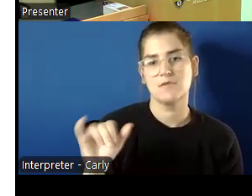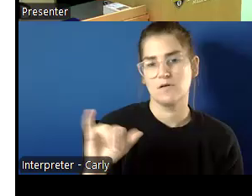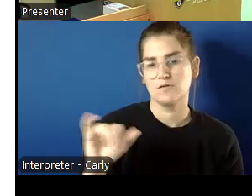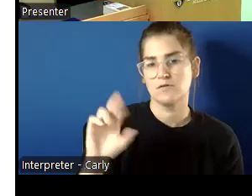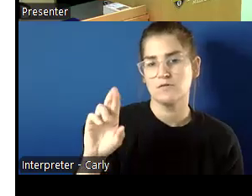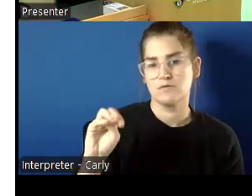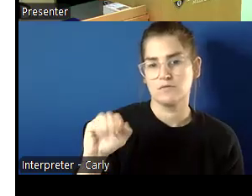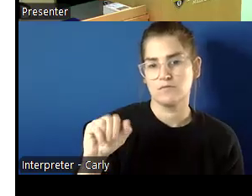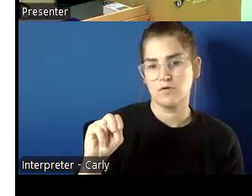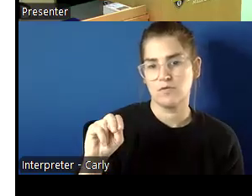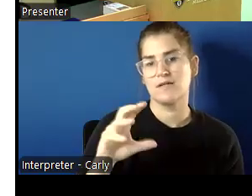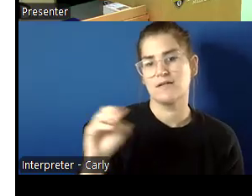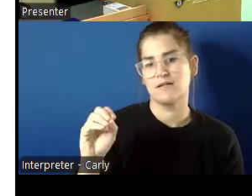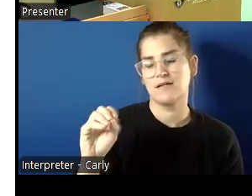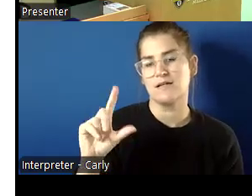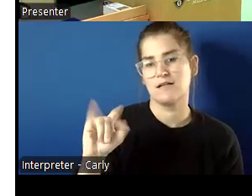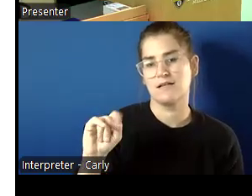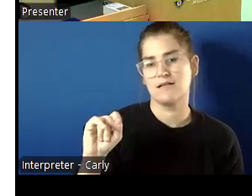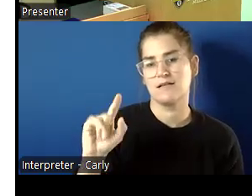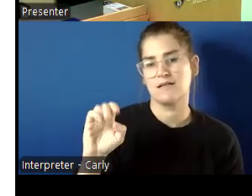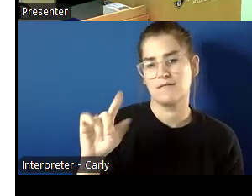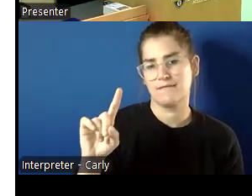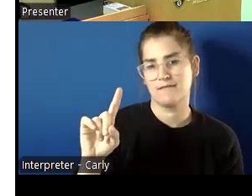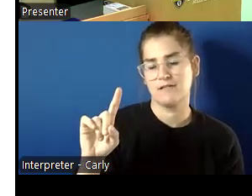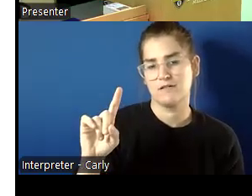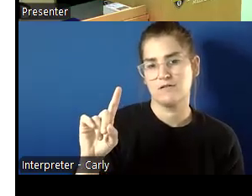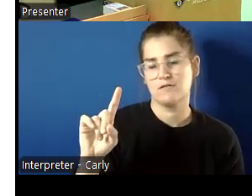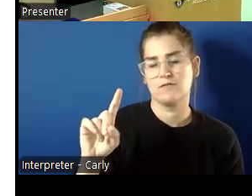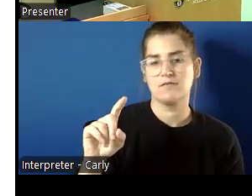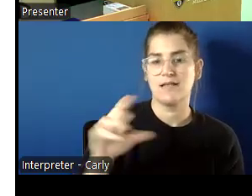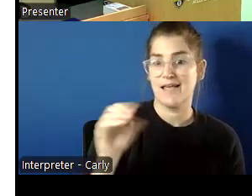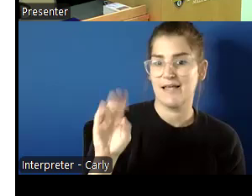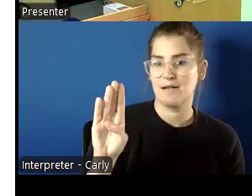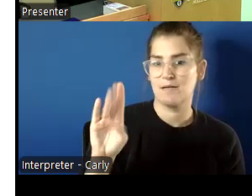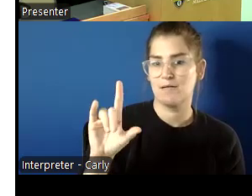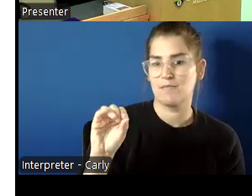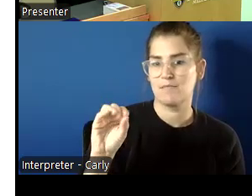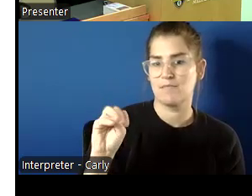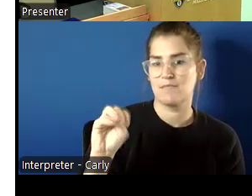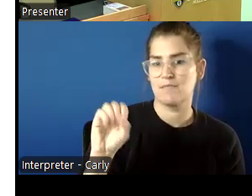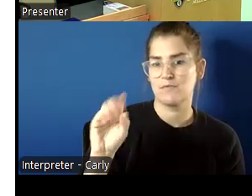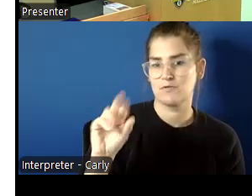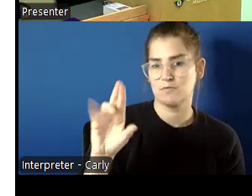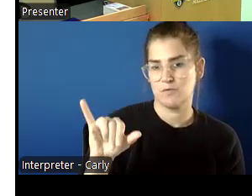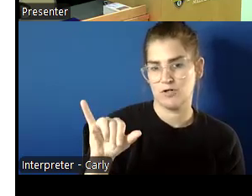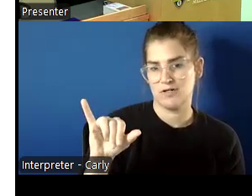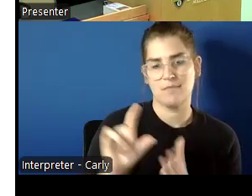Bloomsbury. The author I mean the publisher changed names. Okay. And our final question,